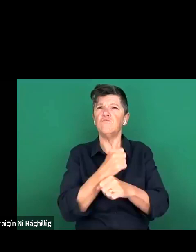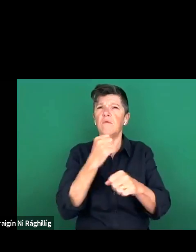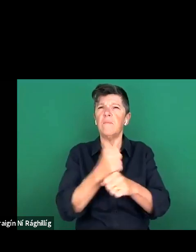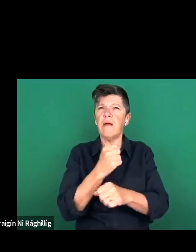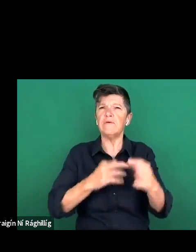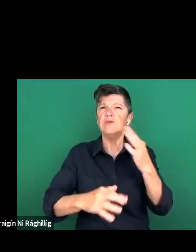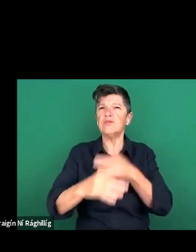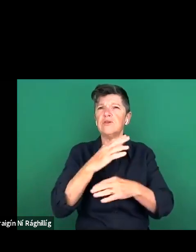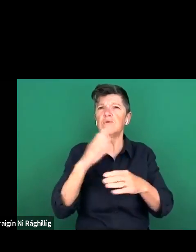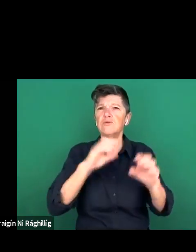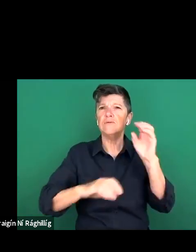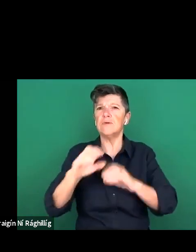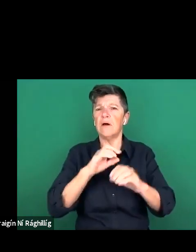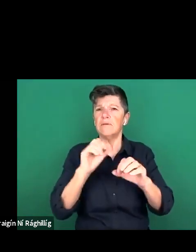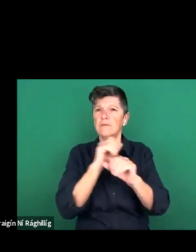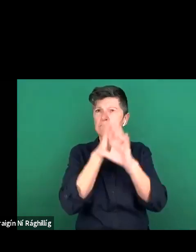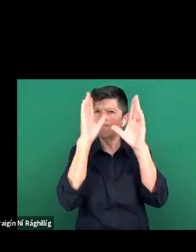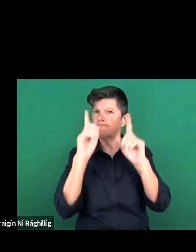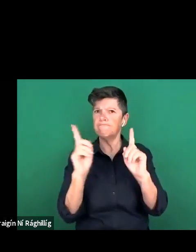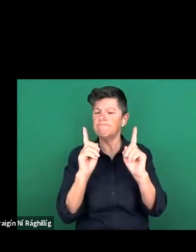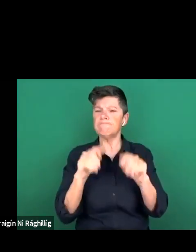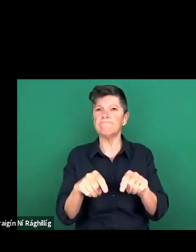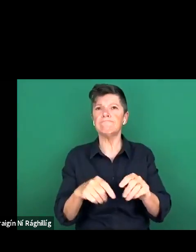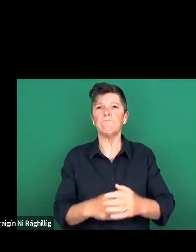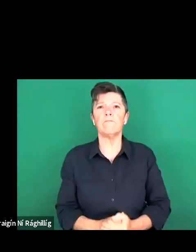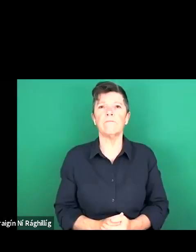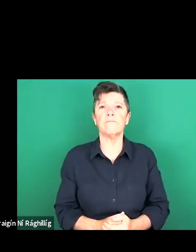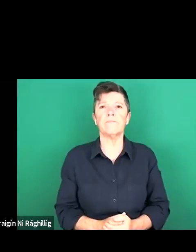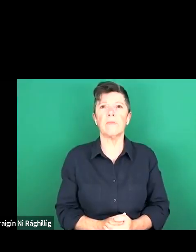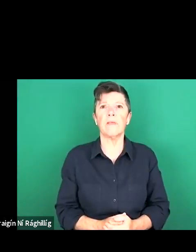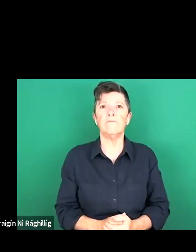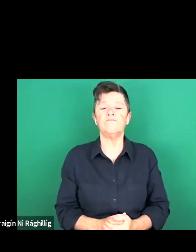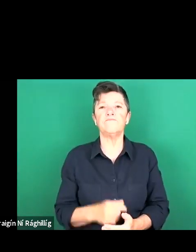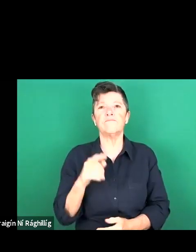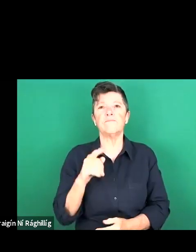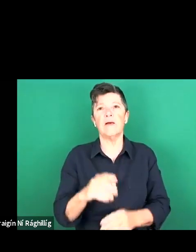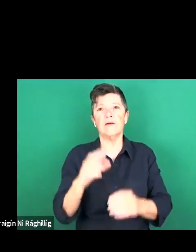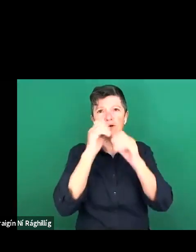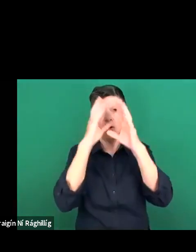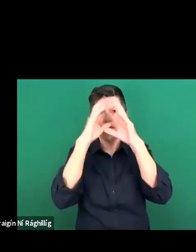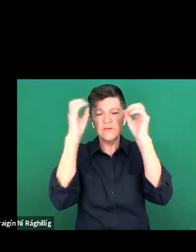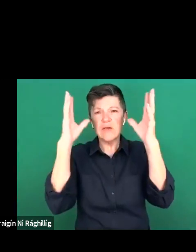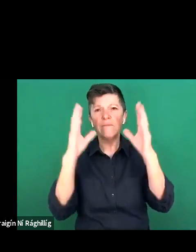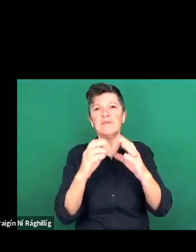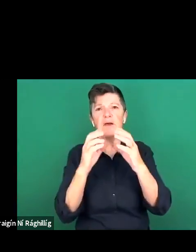shaping the world are consequent to the world of empire and need to be